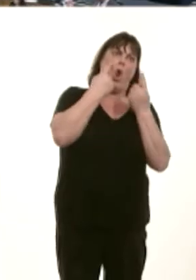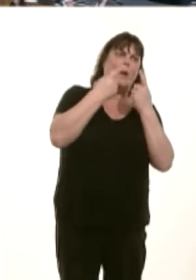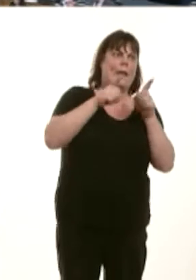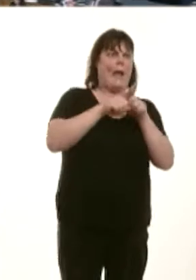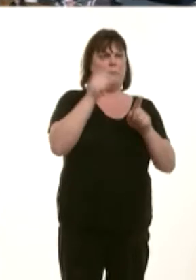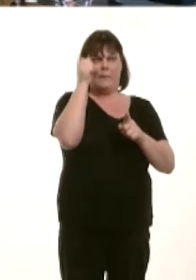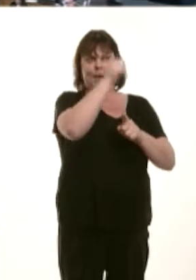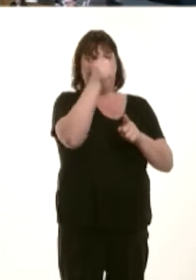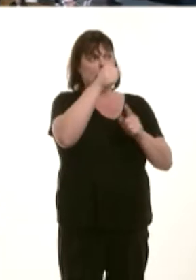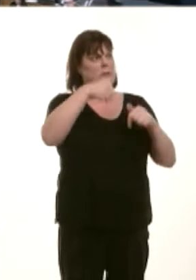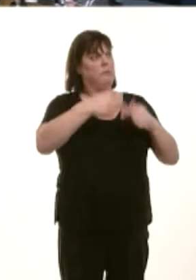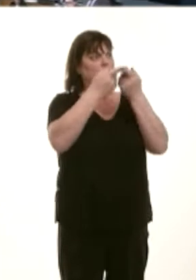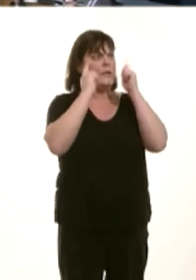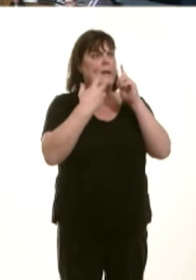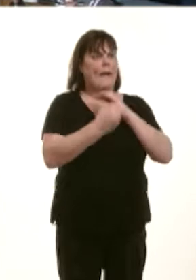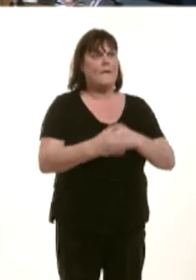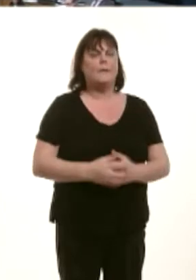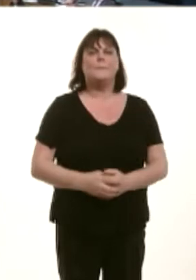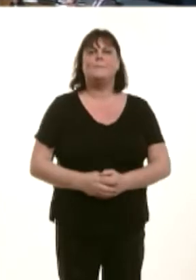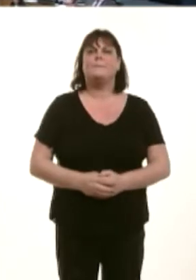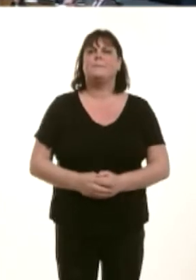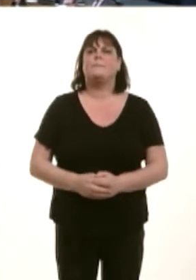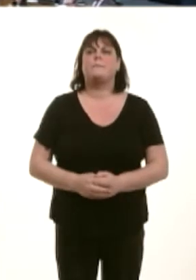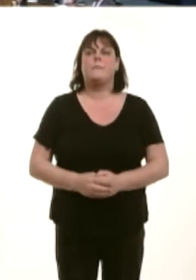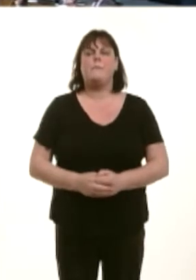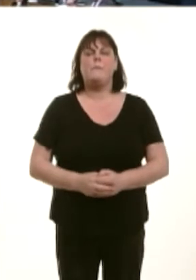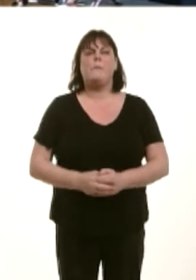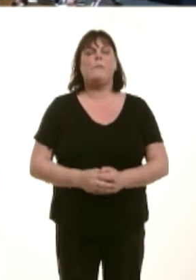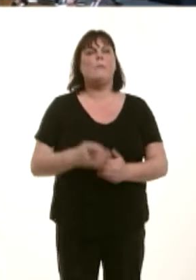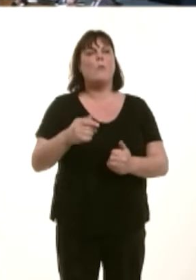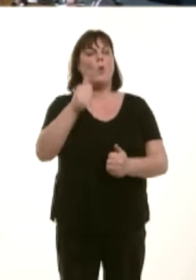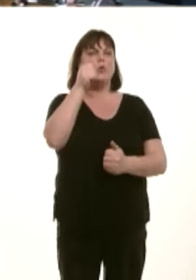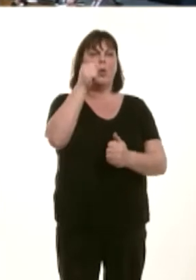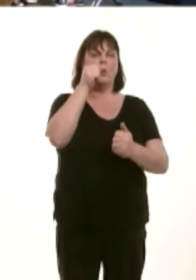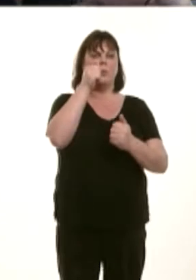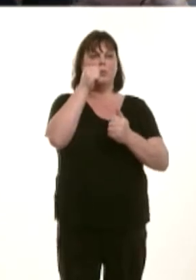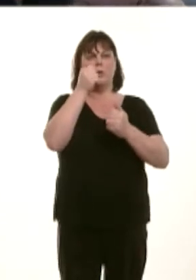Simon Thomas: Well, to continue with the excellent work under way in some universities in terms